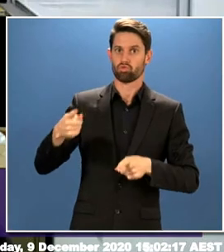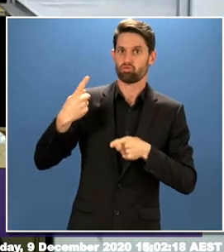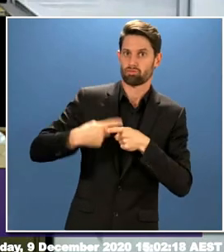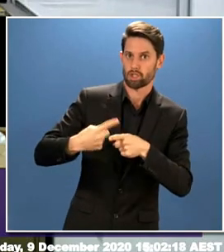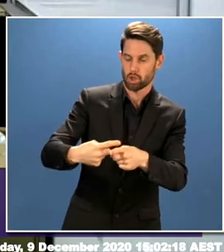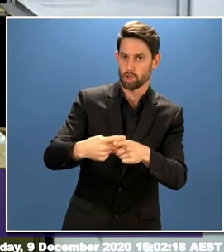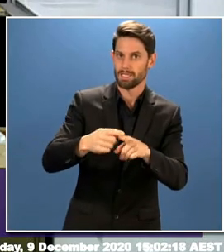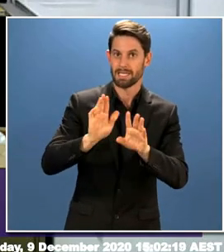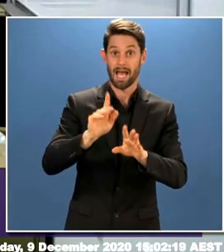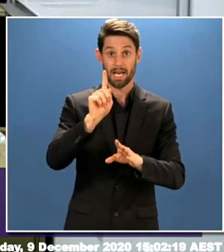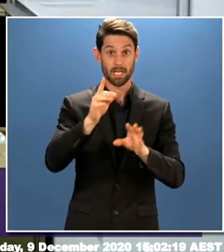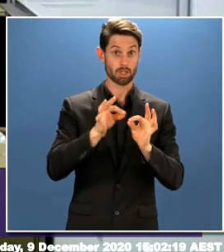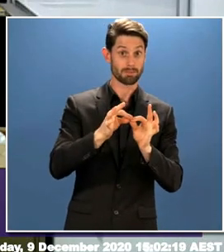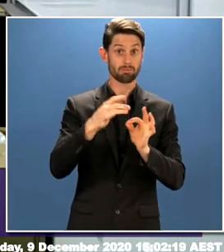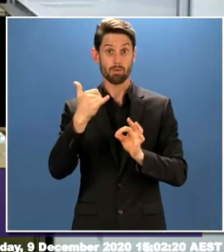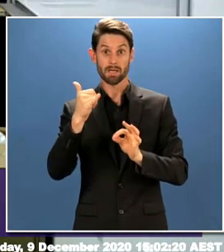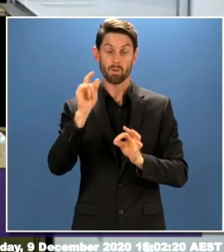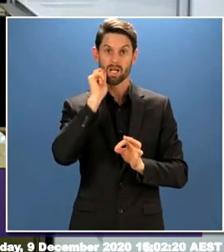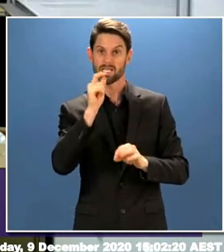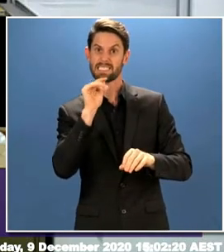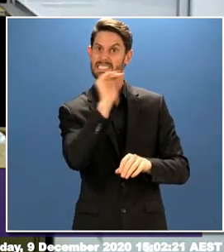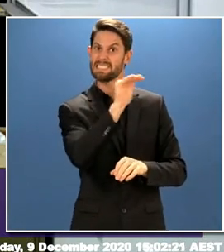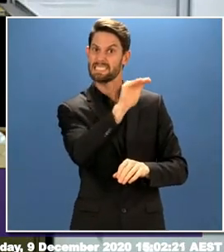And the interpreters are probably going to give me a little signal about slowing